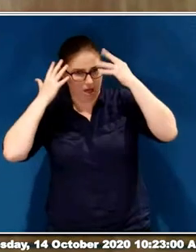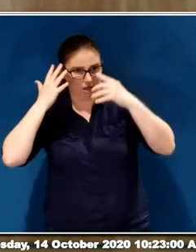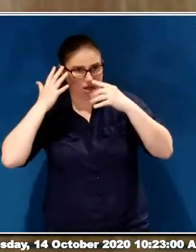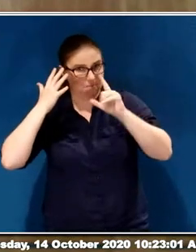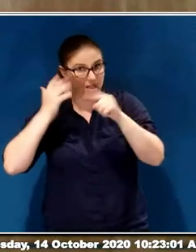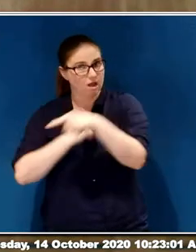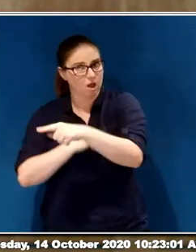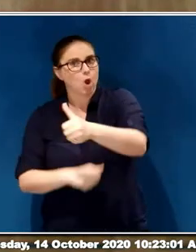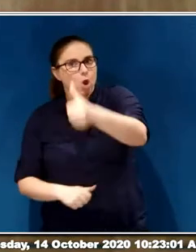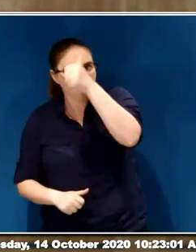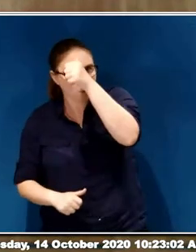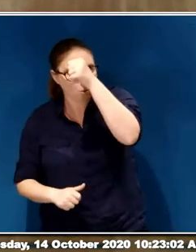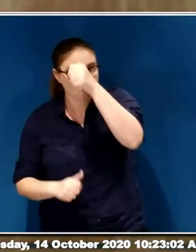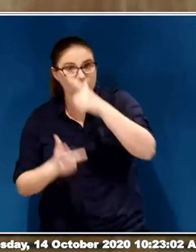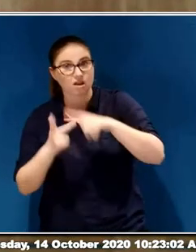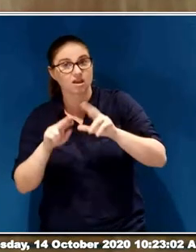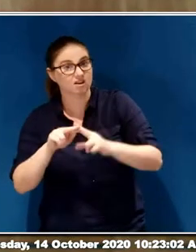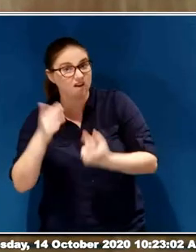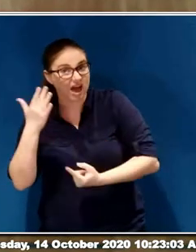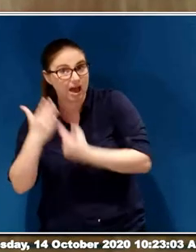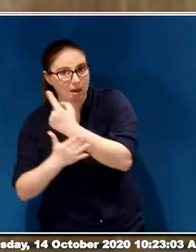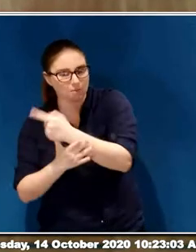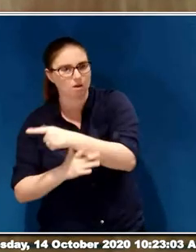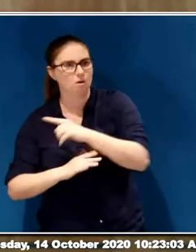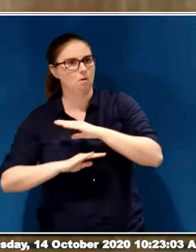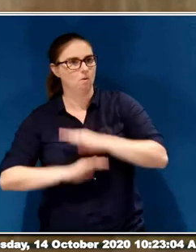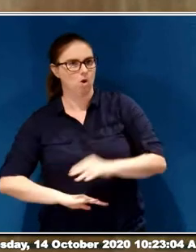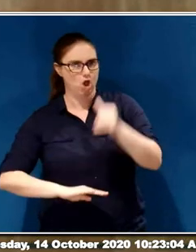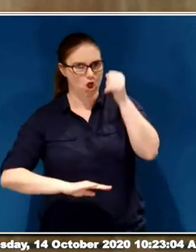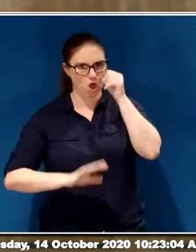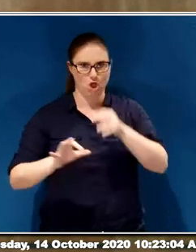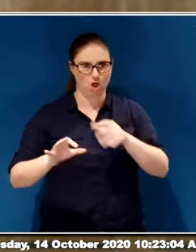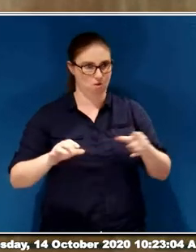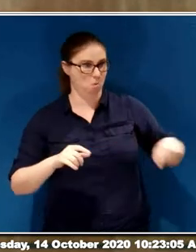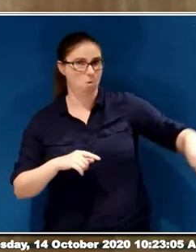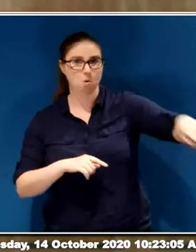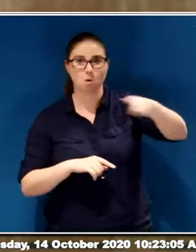of the high school staff regardless of whether Kobe was in their class or not,